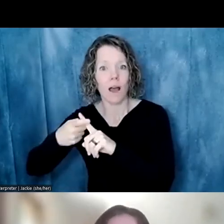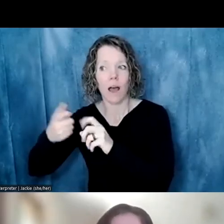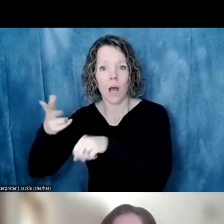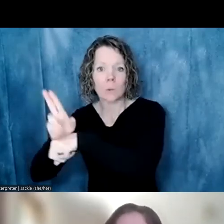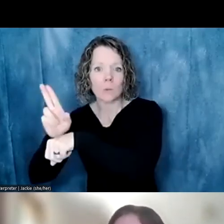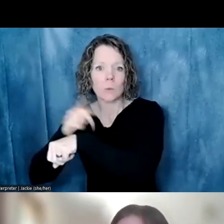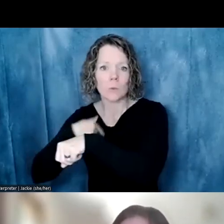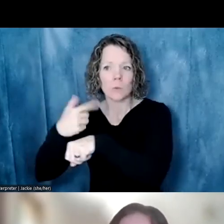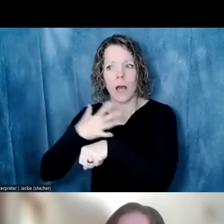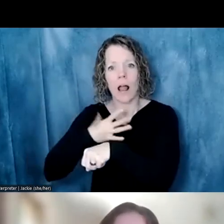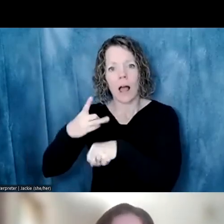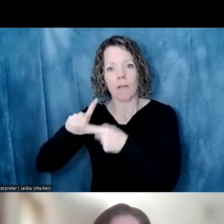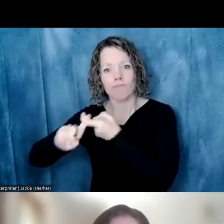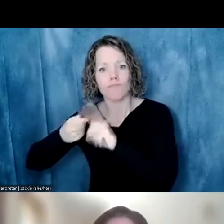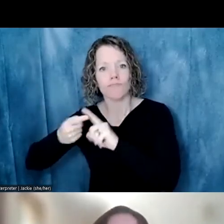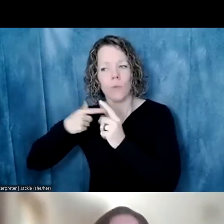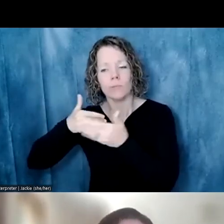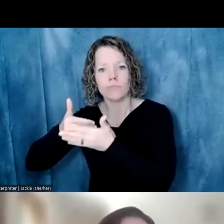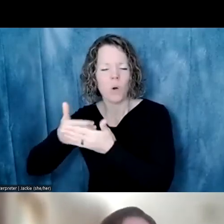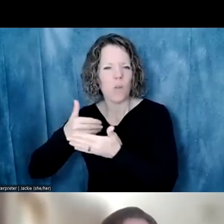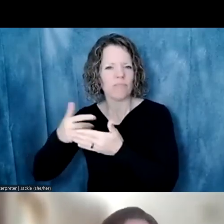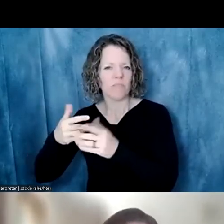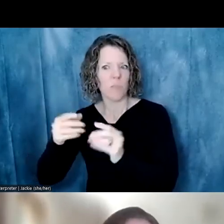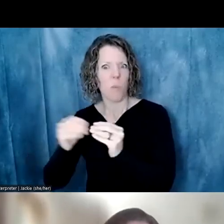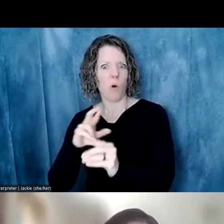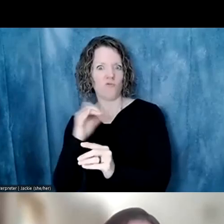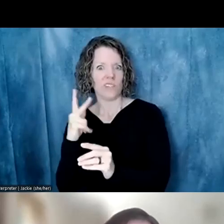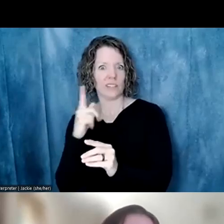wanting to engage in self-harming behaviors, all of these quote unquote “unacceptable